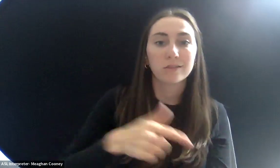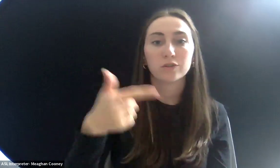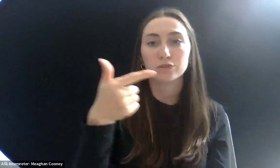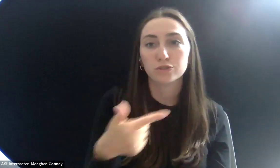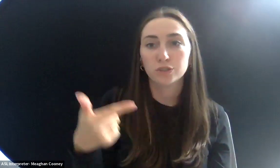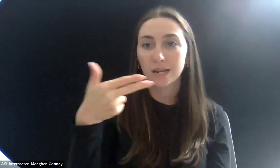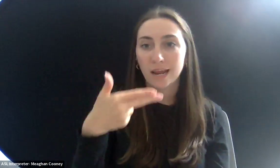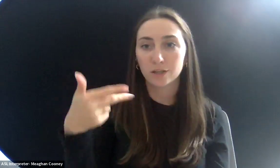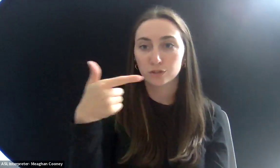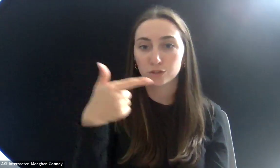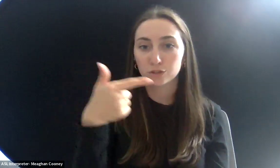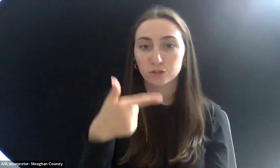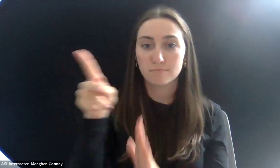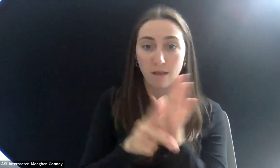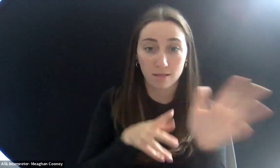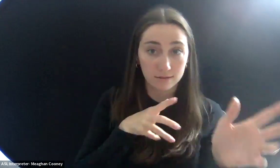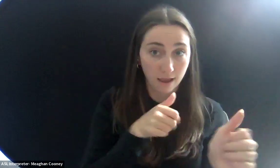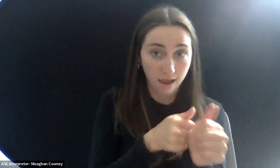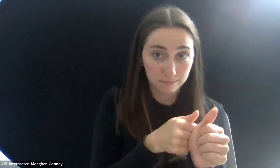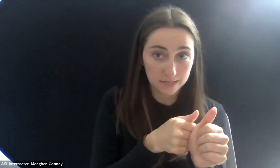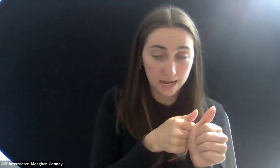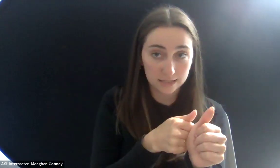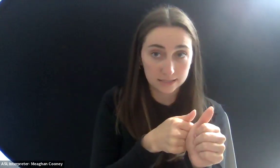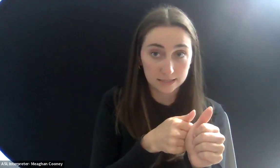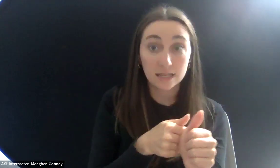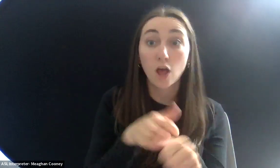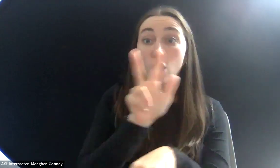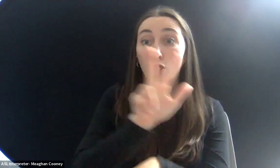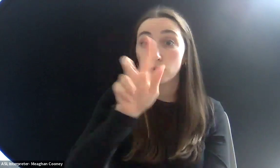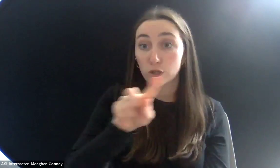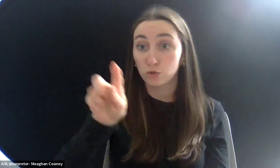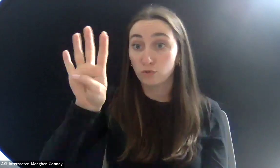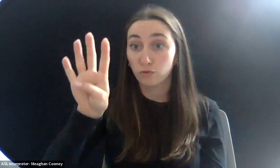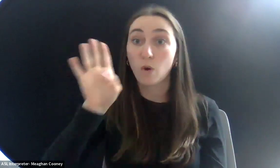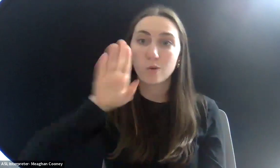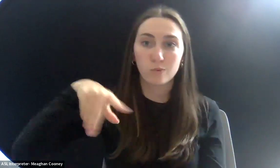and then from 3:00 to 4:00 we'll be covering the climate resiliency policy updates.